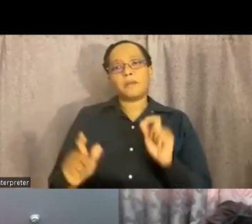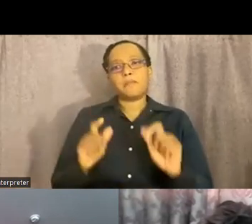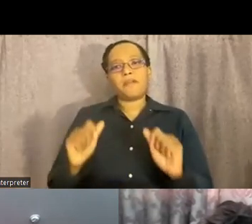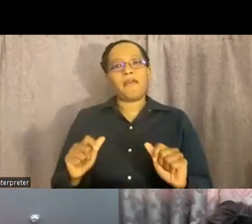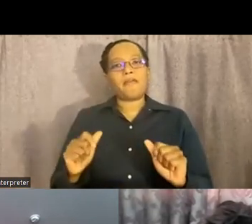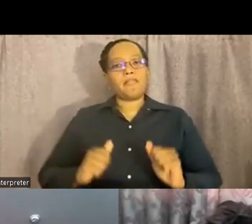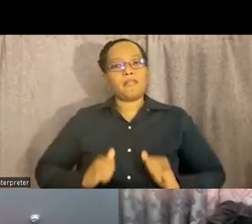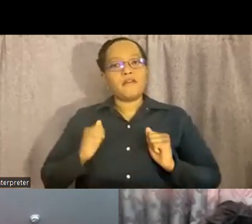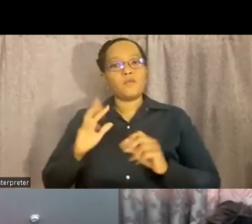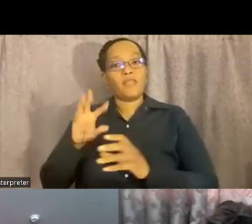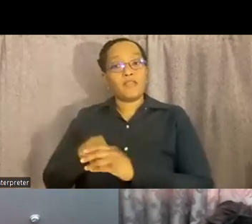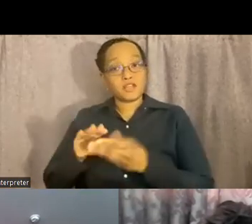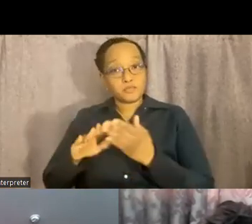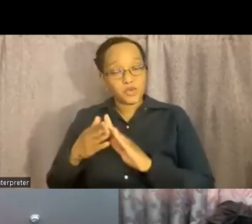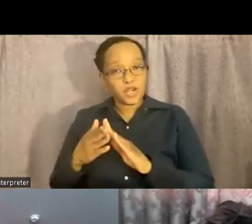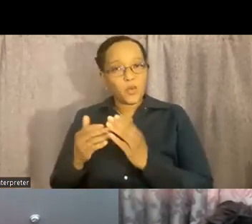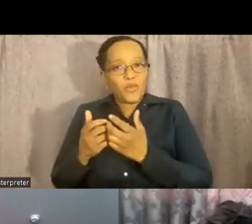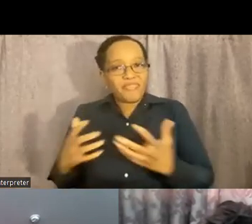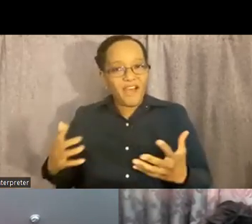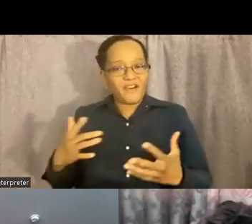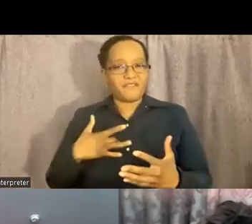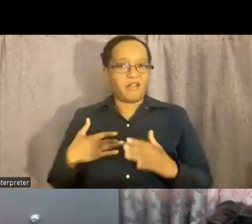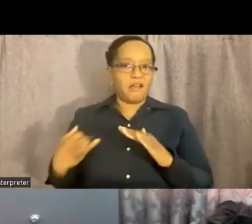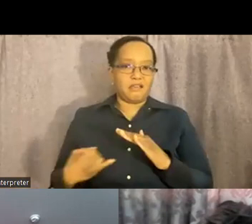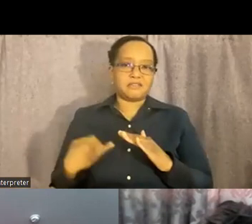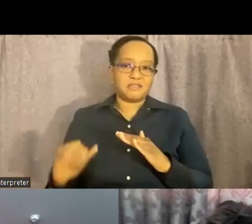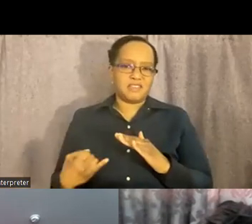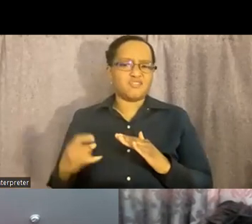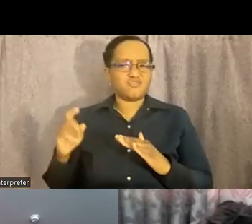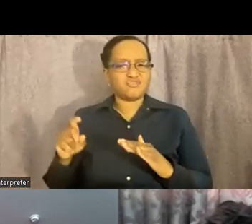and not the isolated? Should be possible.